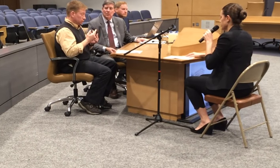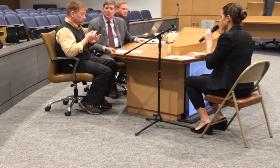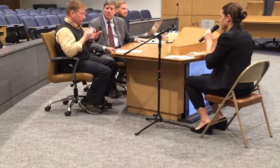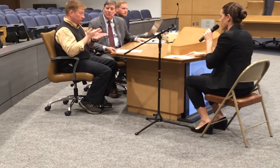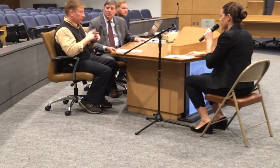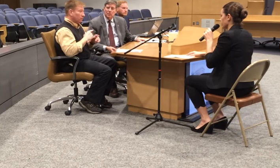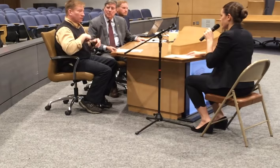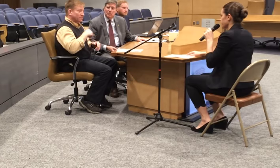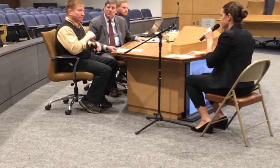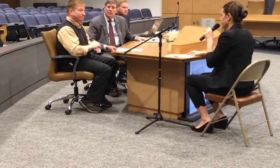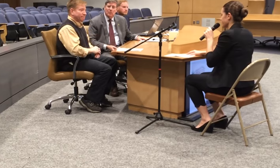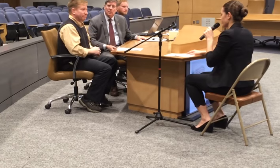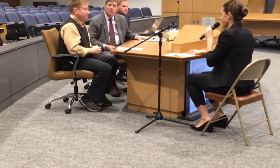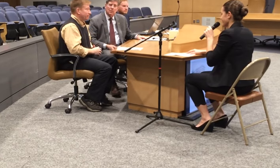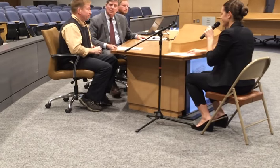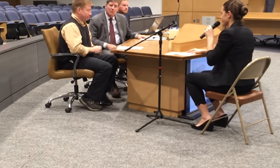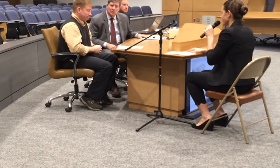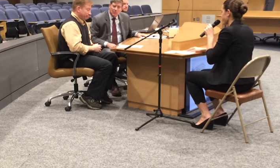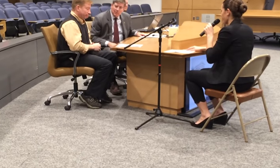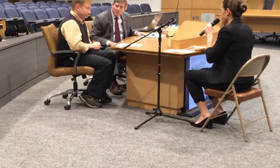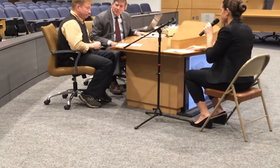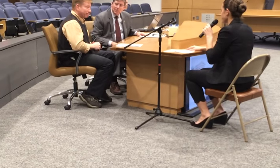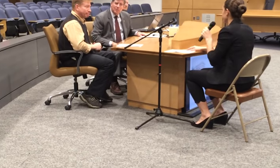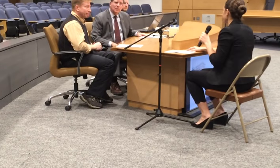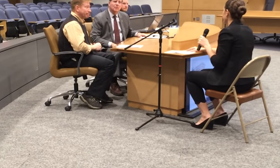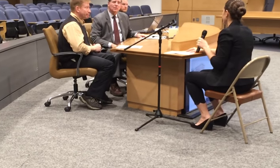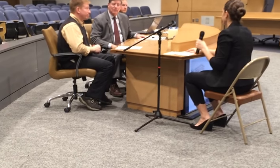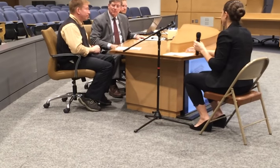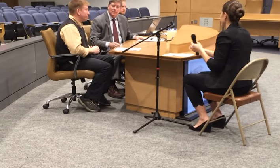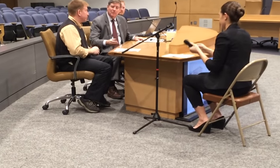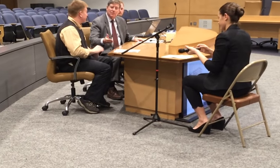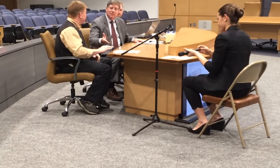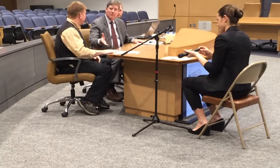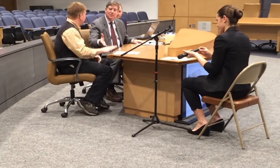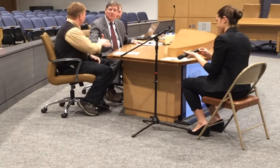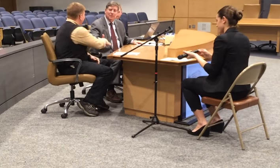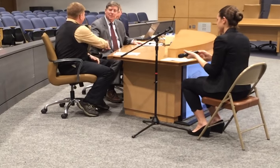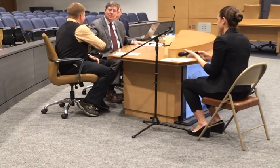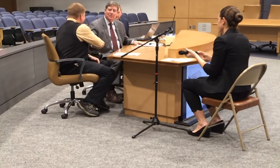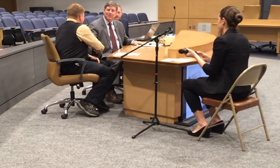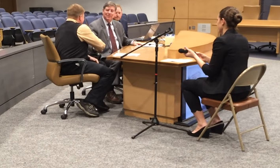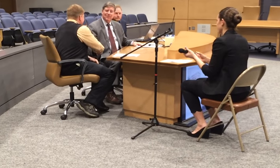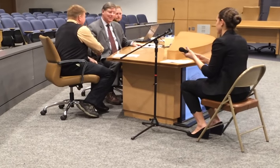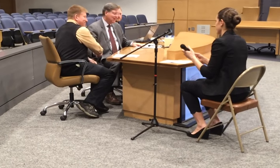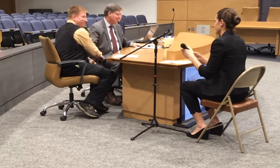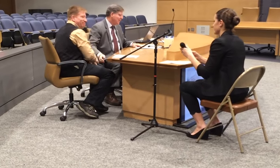to small volunteer based organizations like ours.